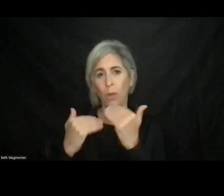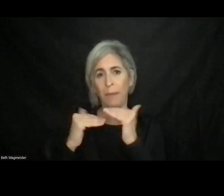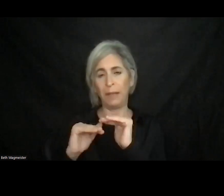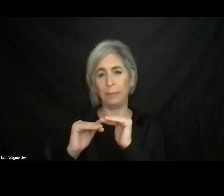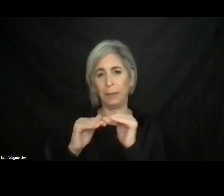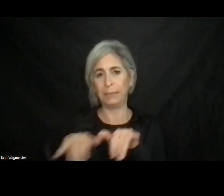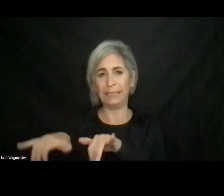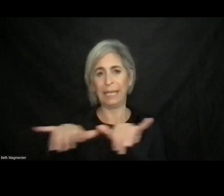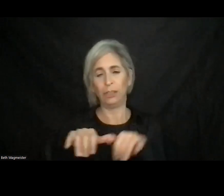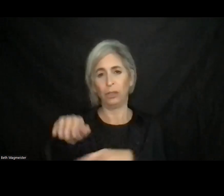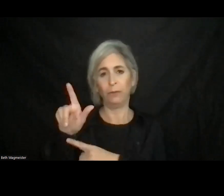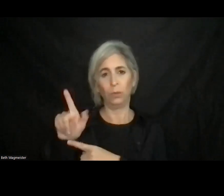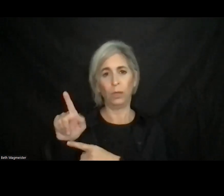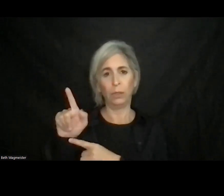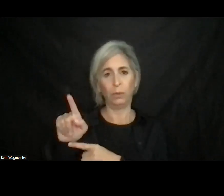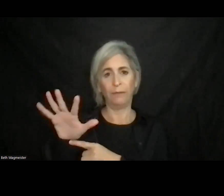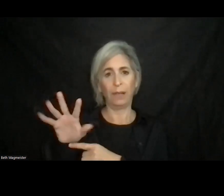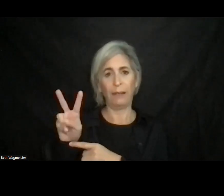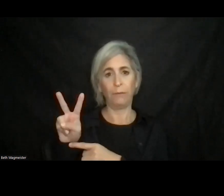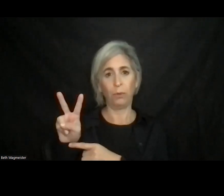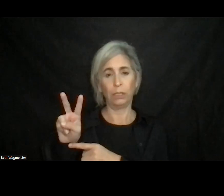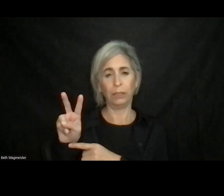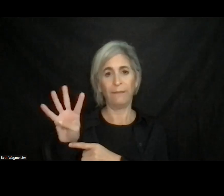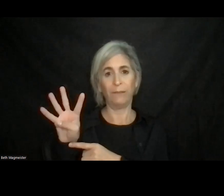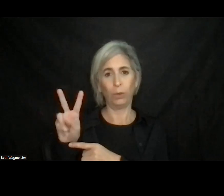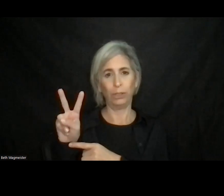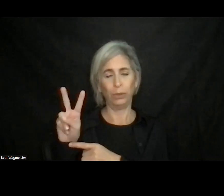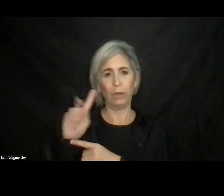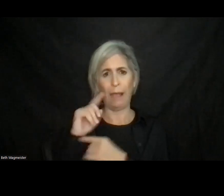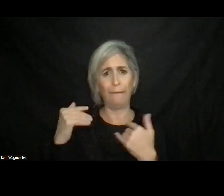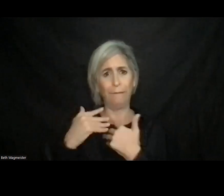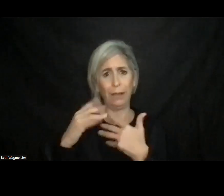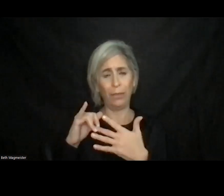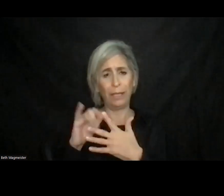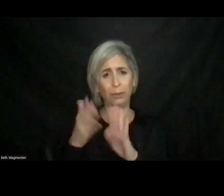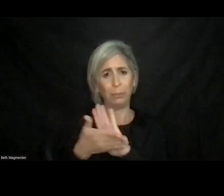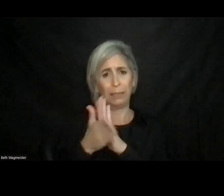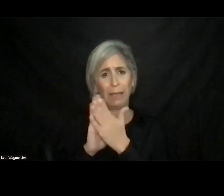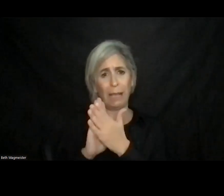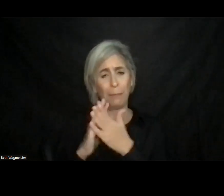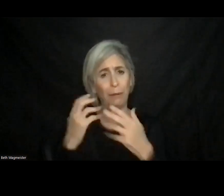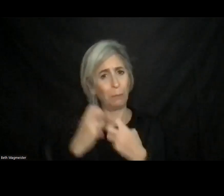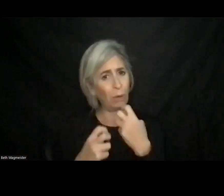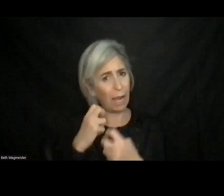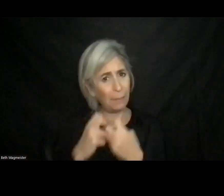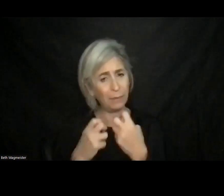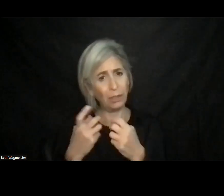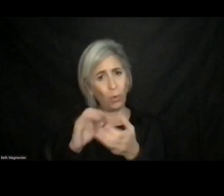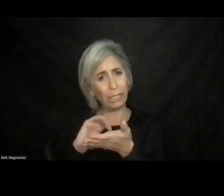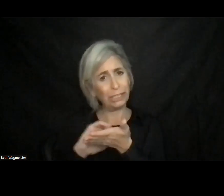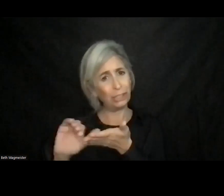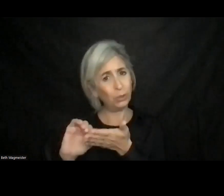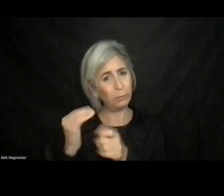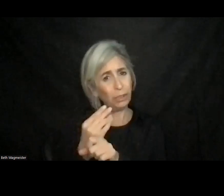of 21542. I feel this is going to be a problem and excuse to be used by property owners.